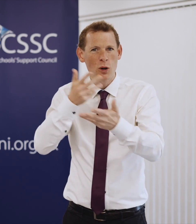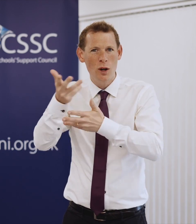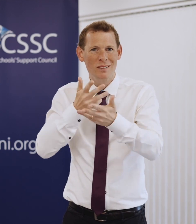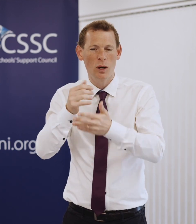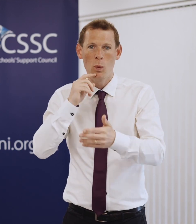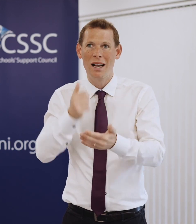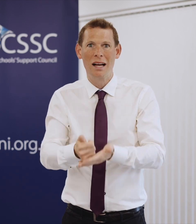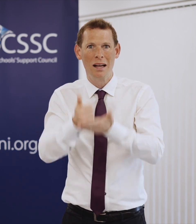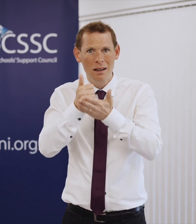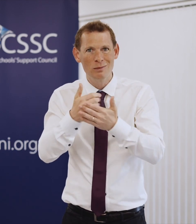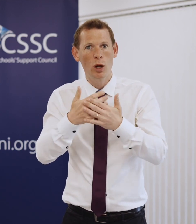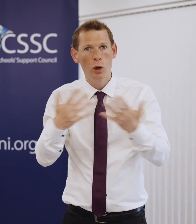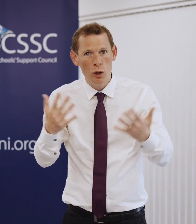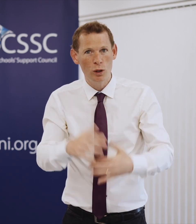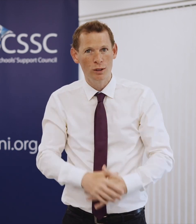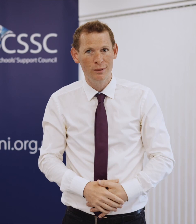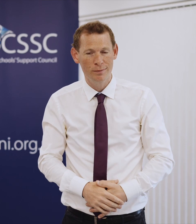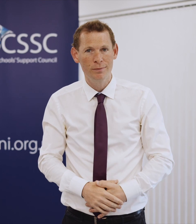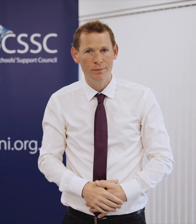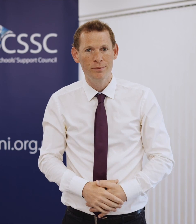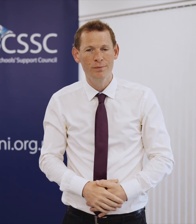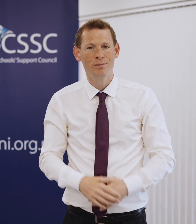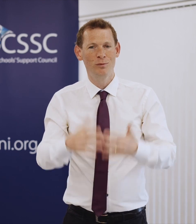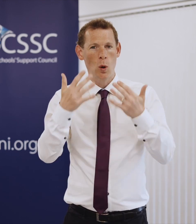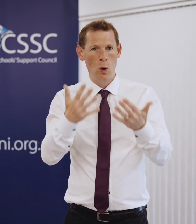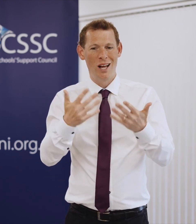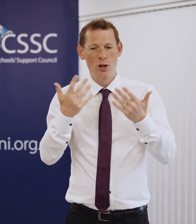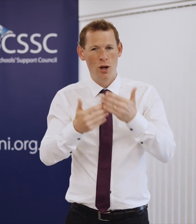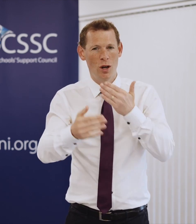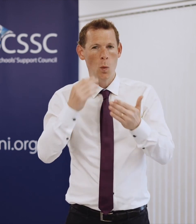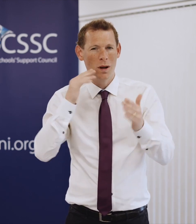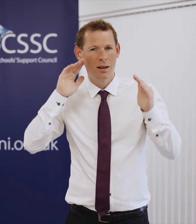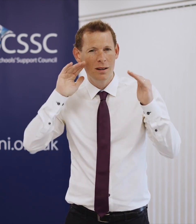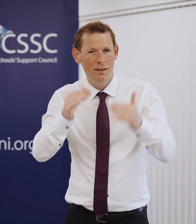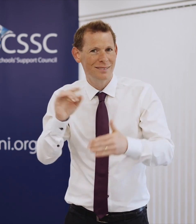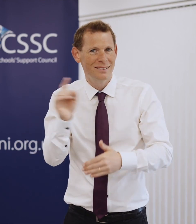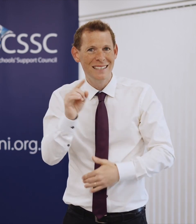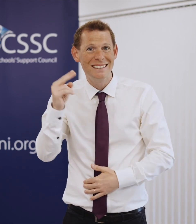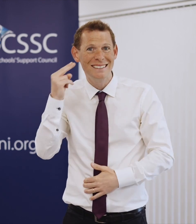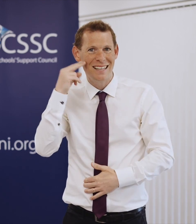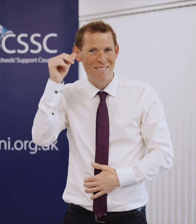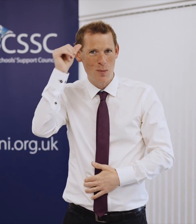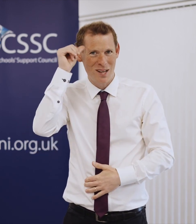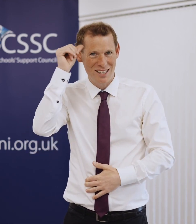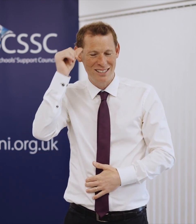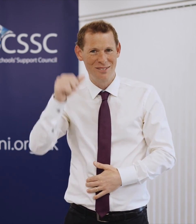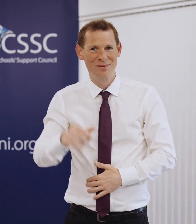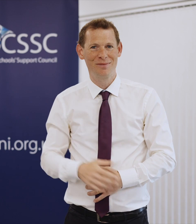then have a little bit of a conversation, basic conversation that will mean a lot. Okay so now we're going to focus on some deaf awareness tips.